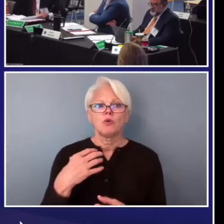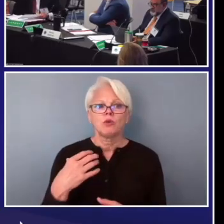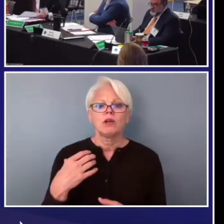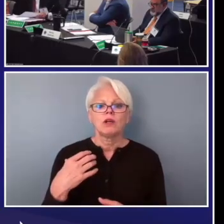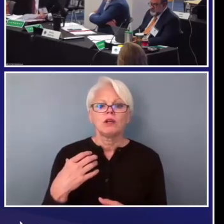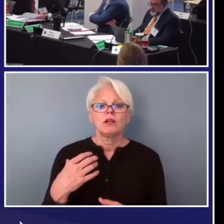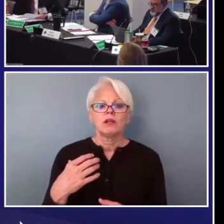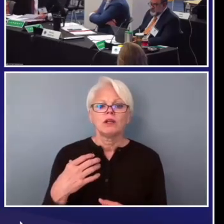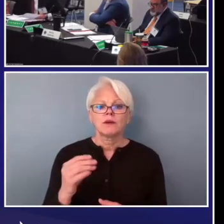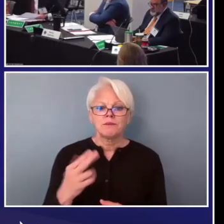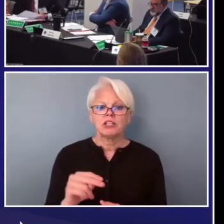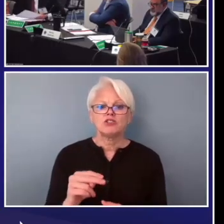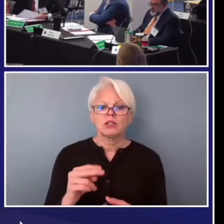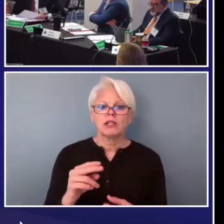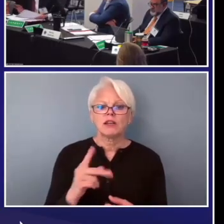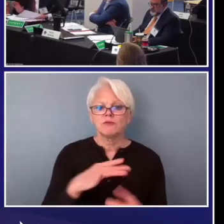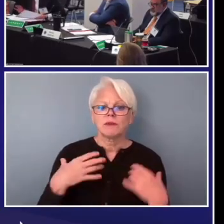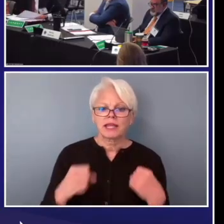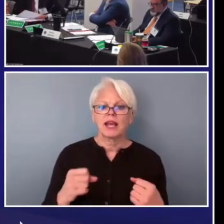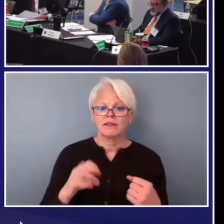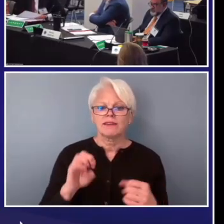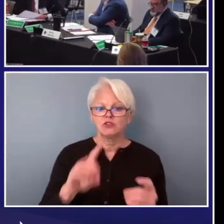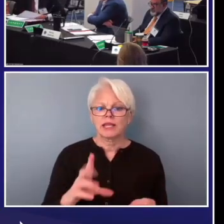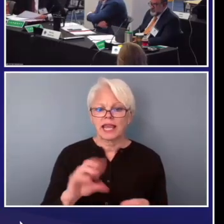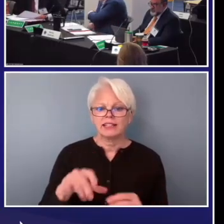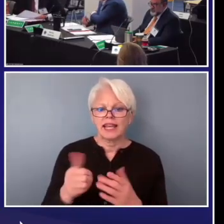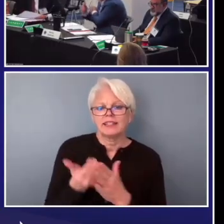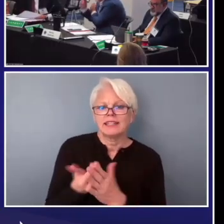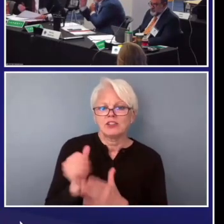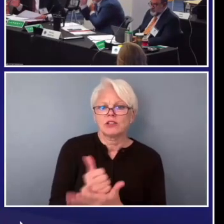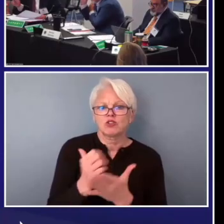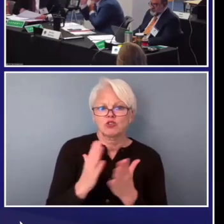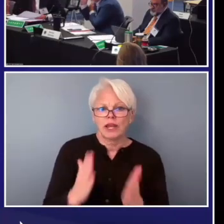So under looking at this, again, I may misunderstand, if the agency is seeking initial records, blah, blah.